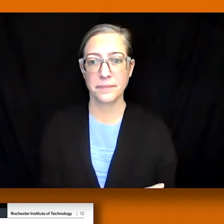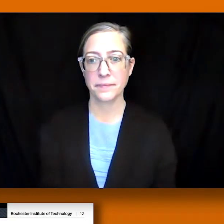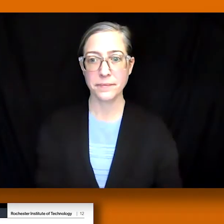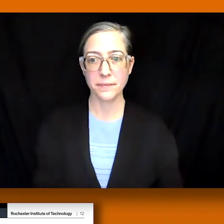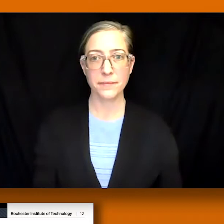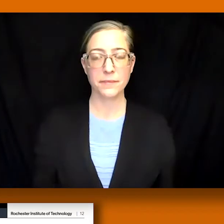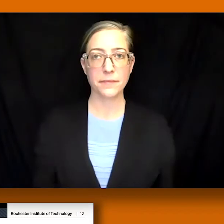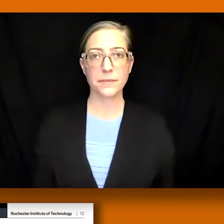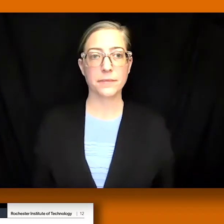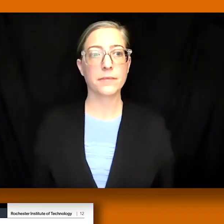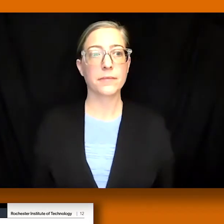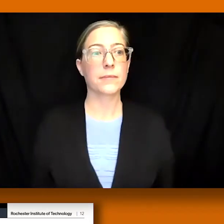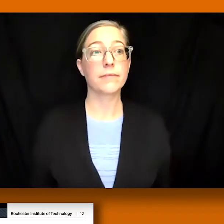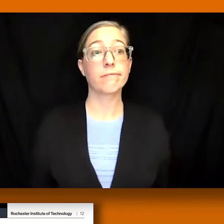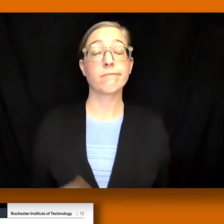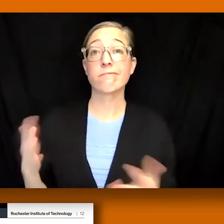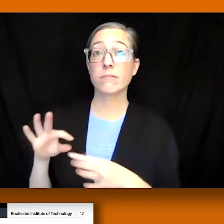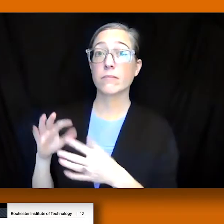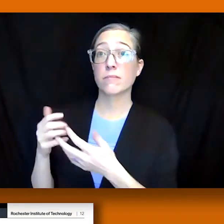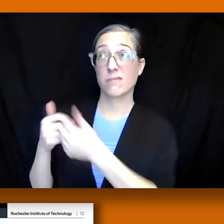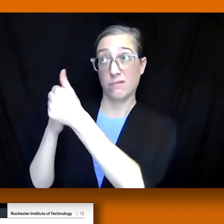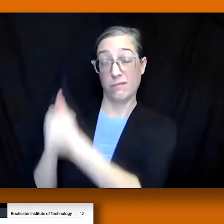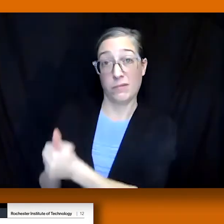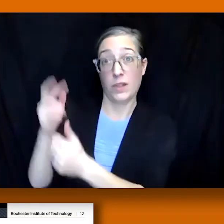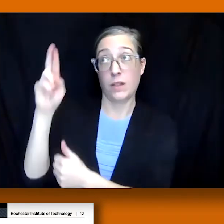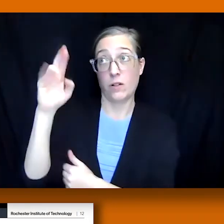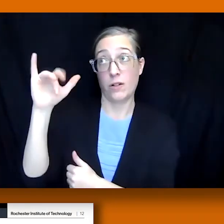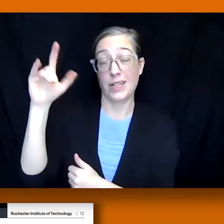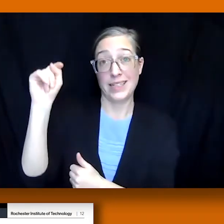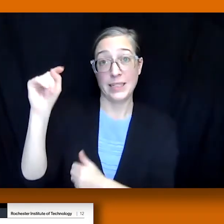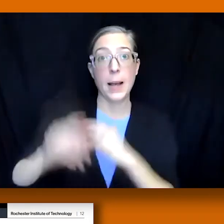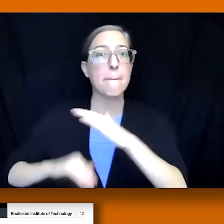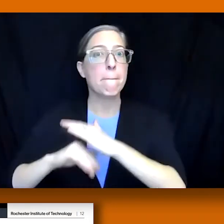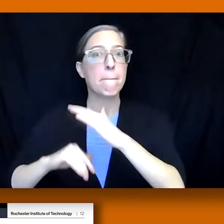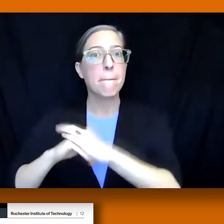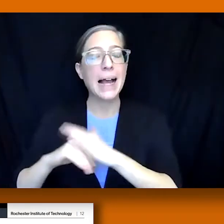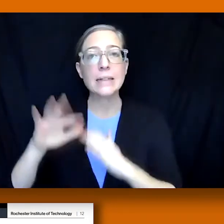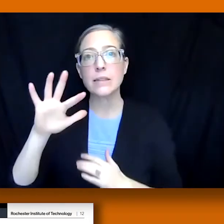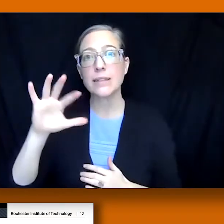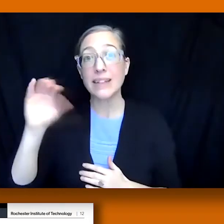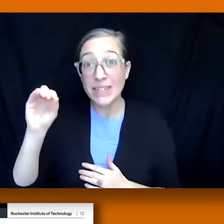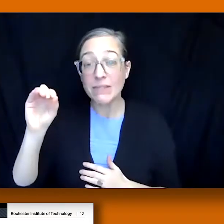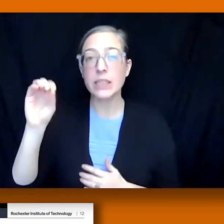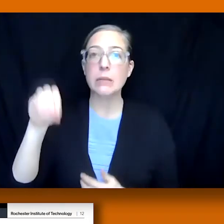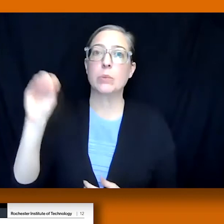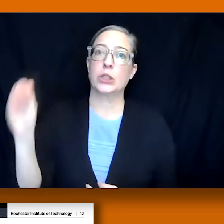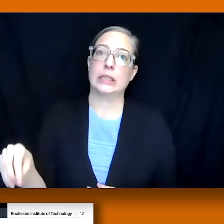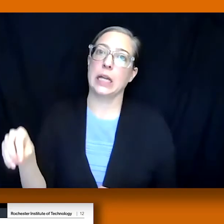Per RIT, a maximum of 50% remission is allowed. Um...